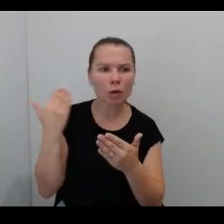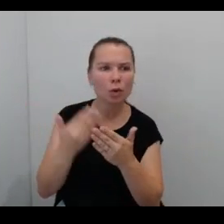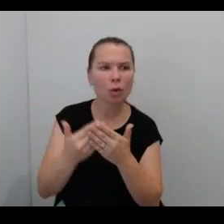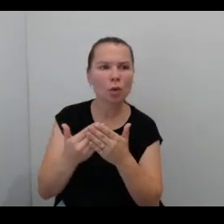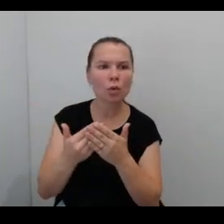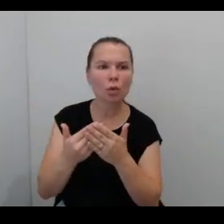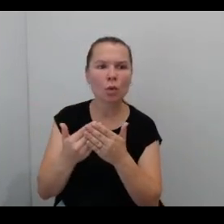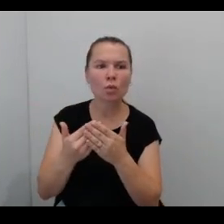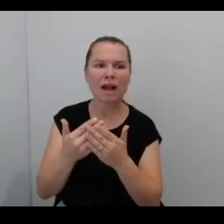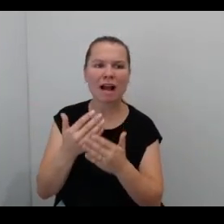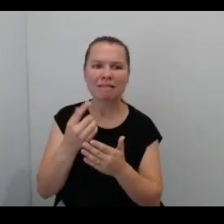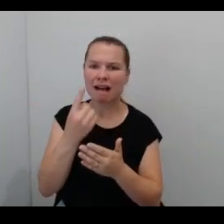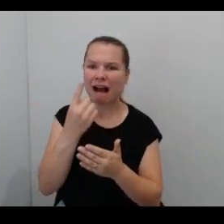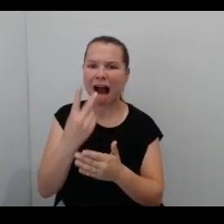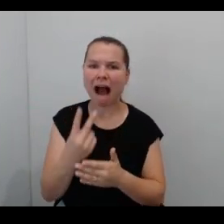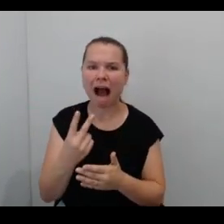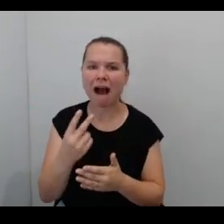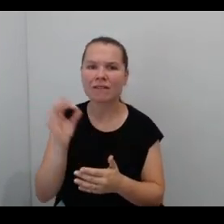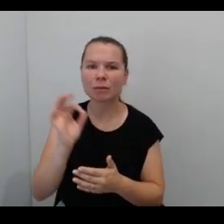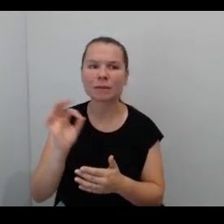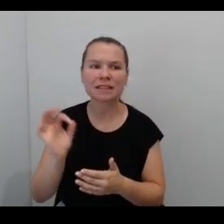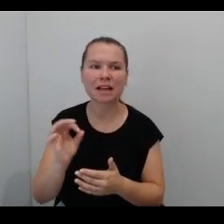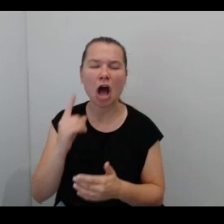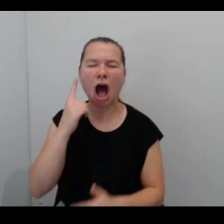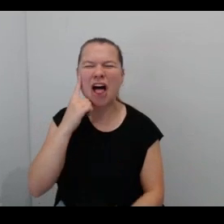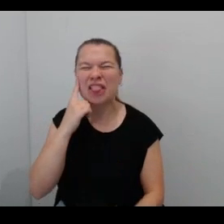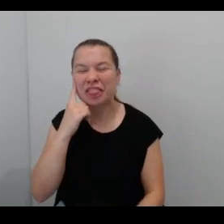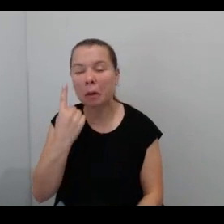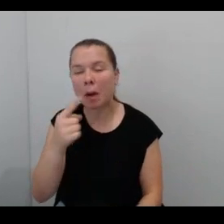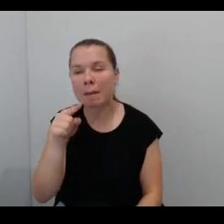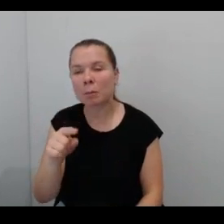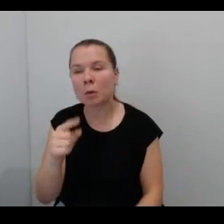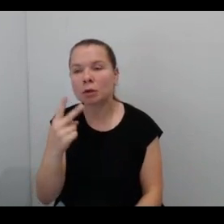The vacancy is - I want to say 1.2% but don't hold me to that.